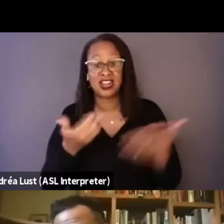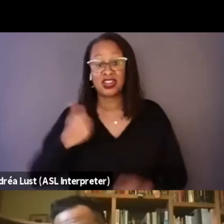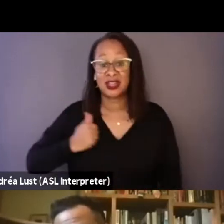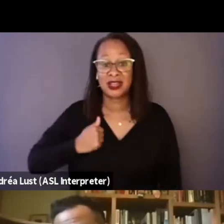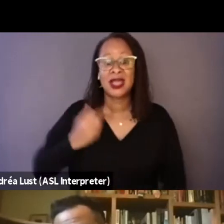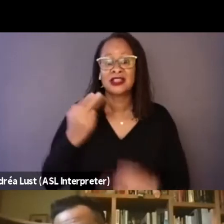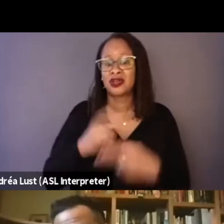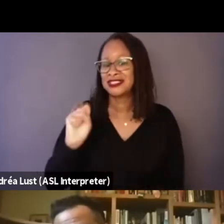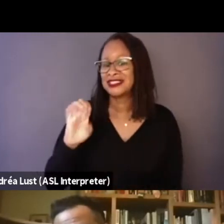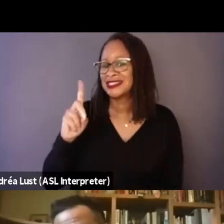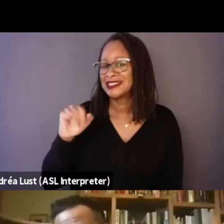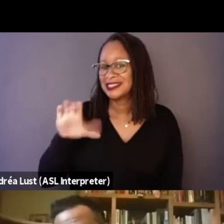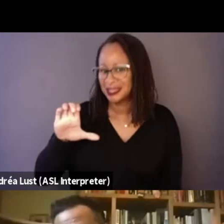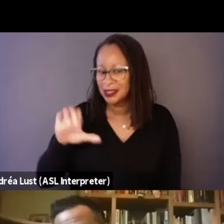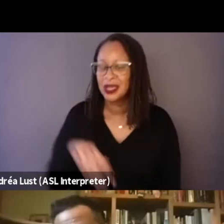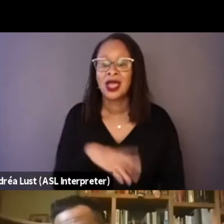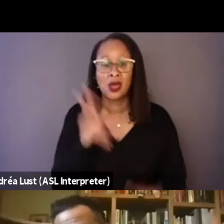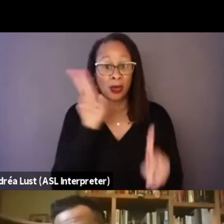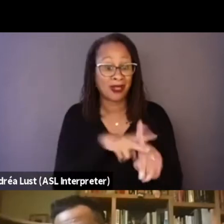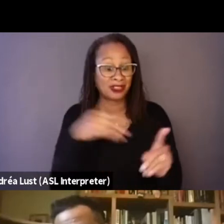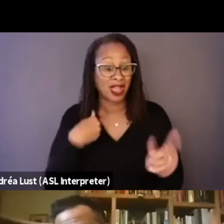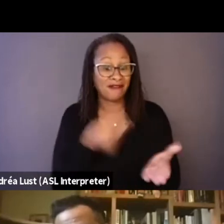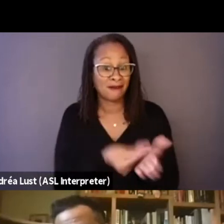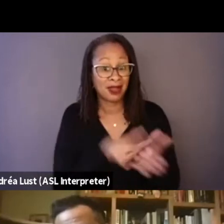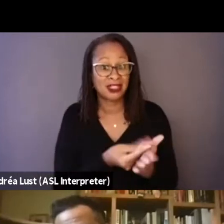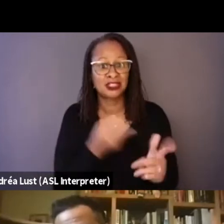and so we applied to have money to be able to shoot.